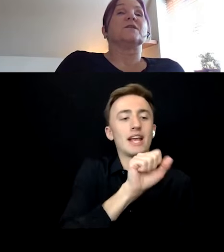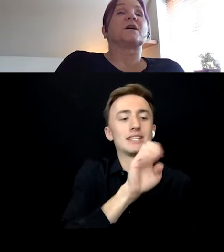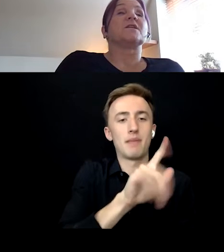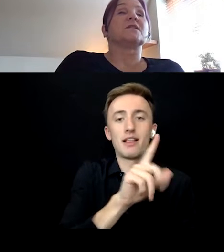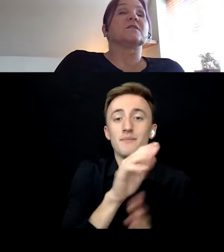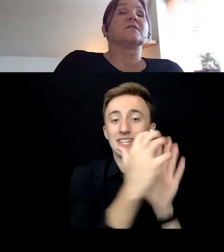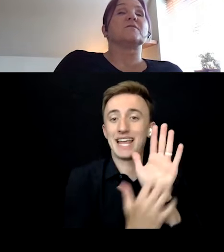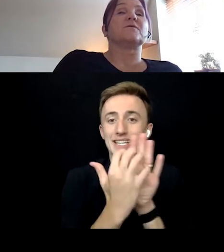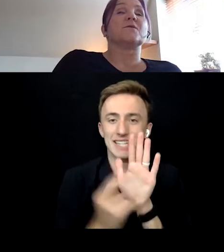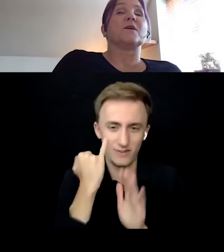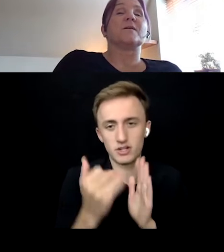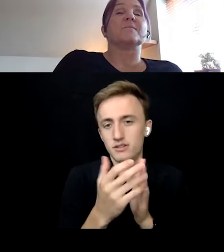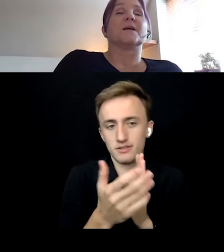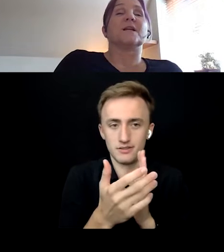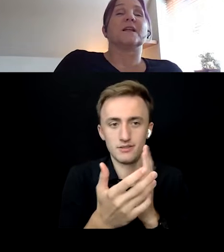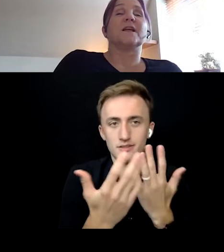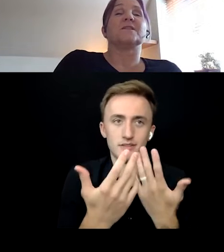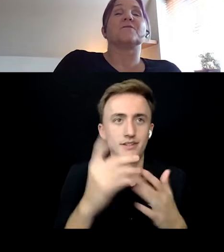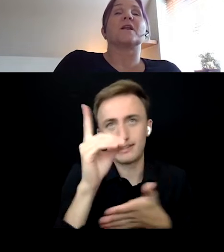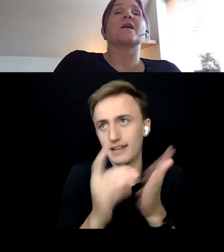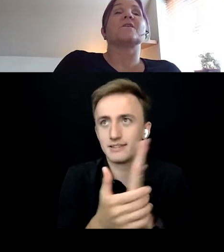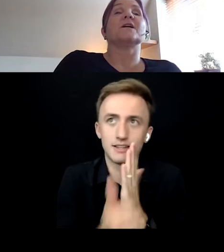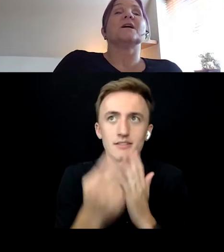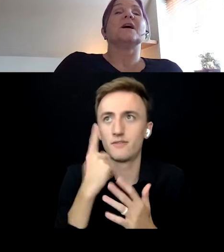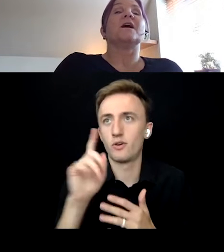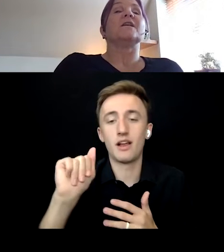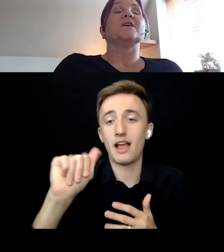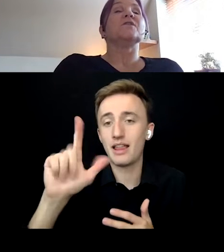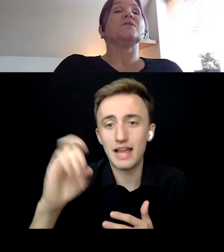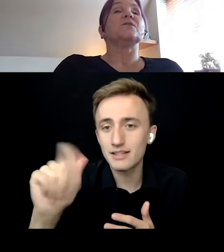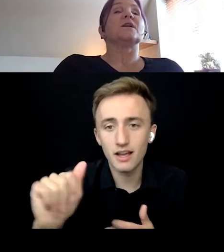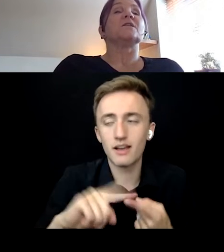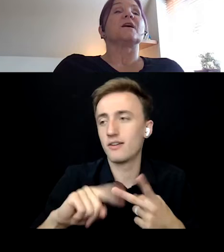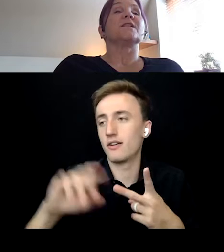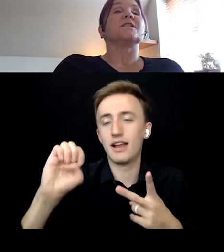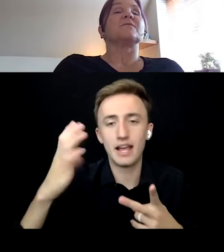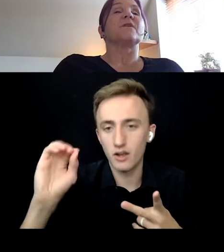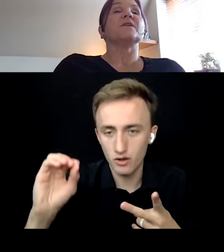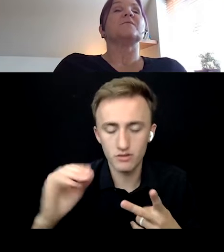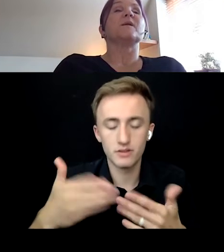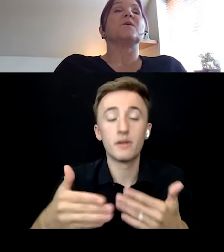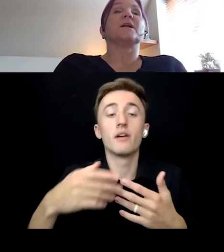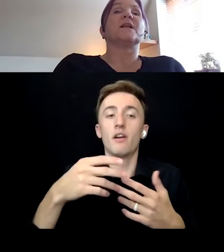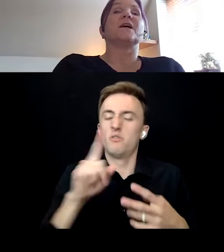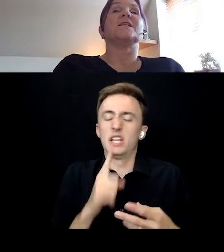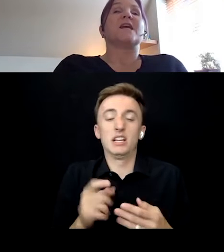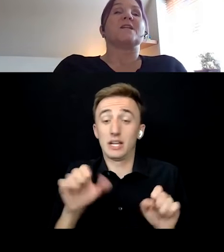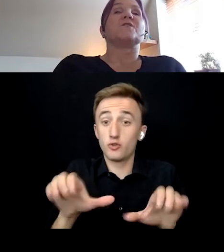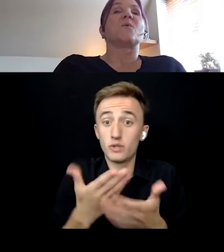designing skills for an Alexa or an echo, and it can do things just like simply and quickly change